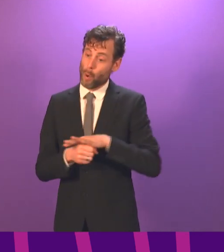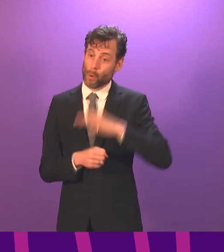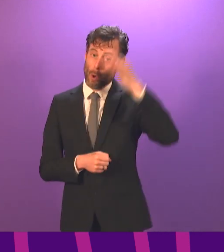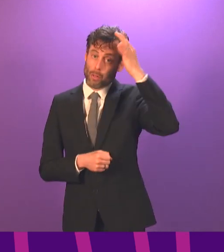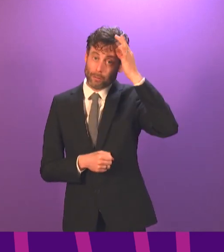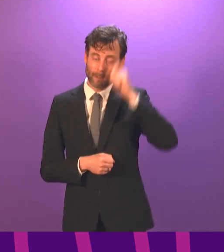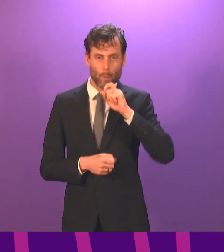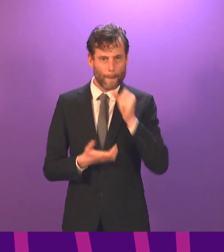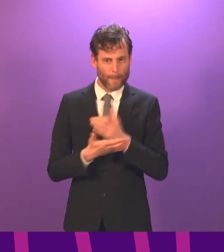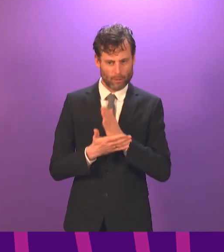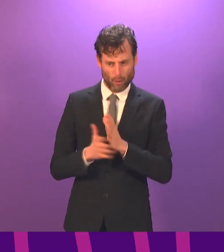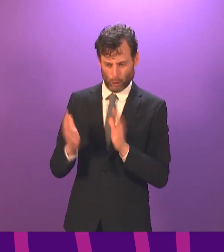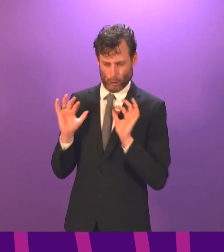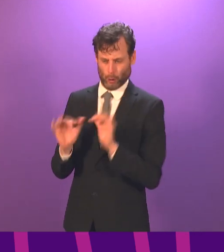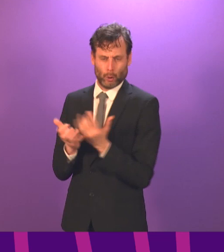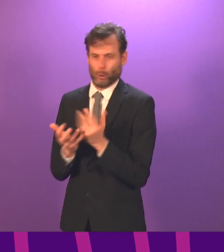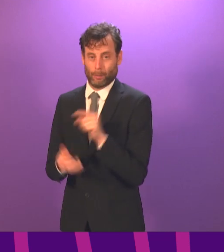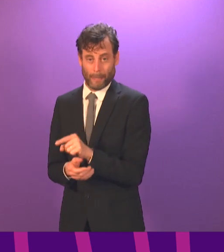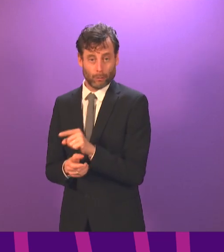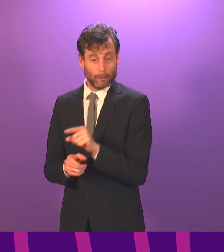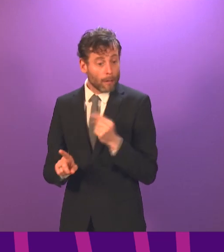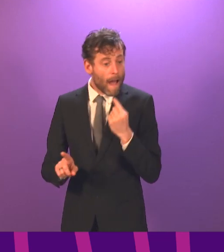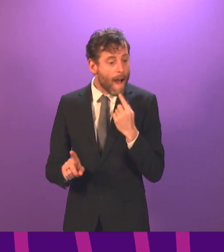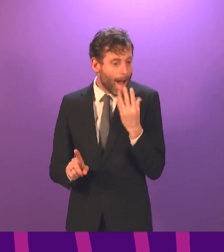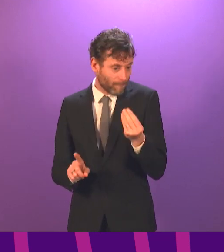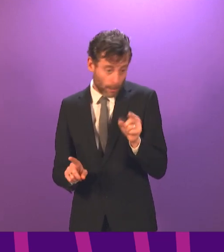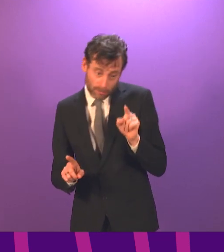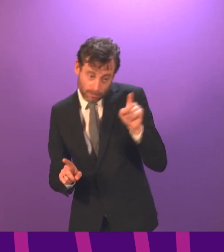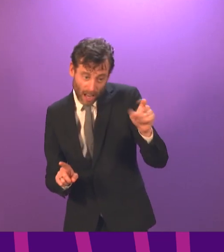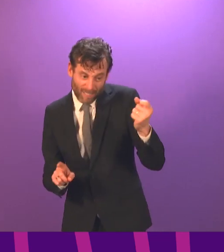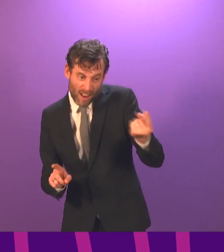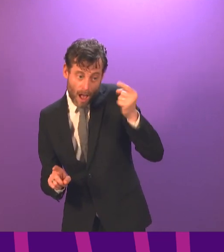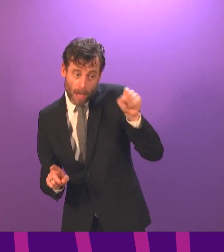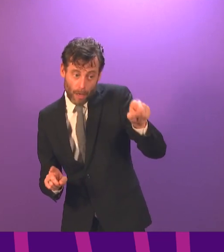polling stations and to draw voters’ attention to different polling stations, where voters will